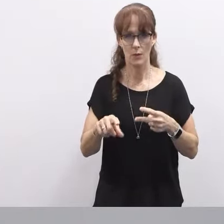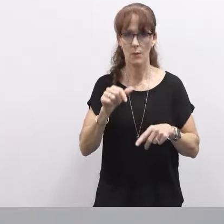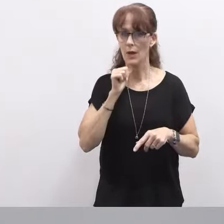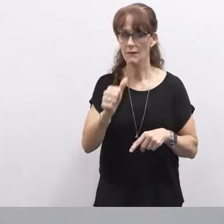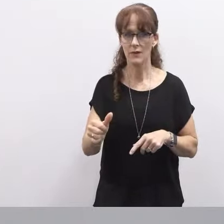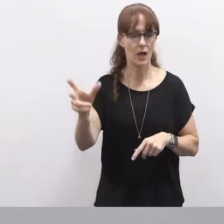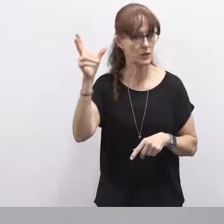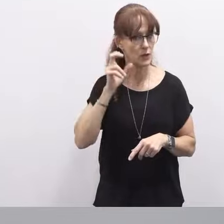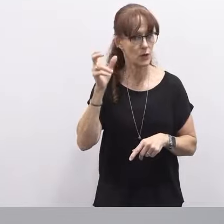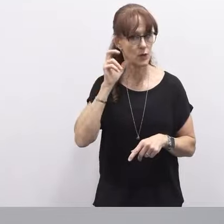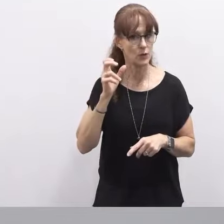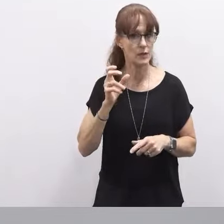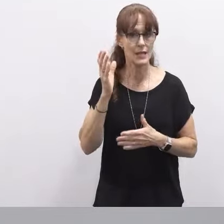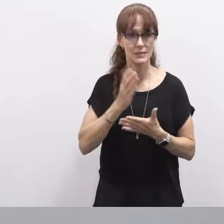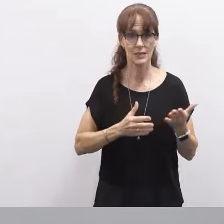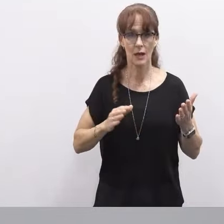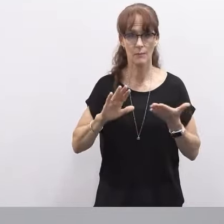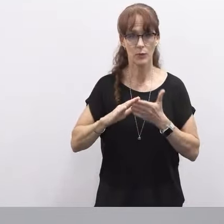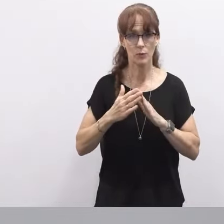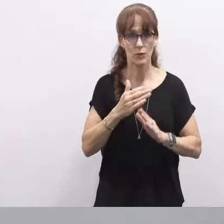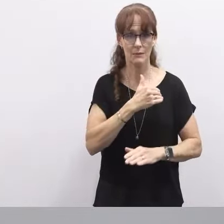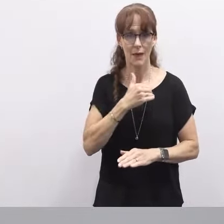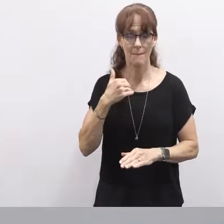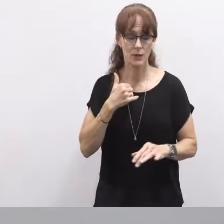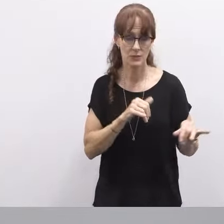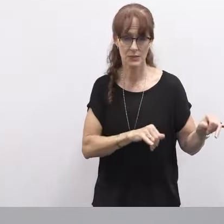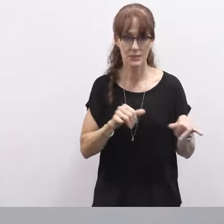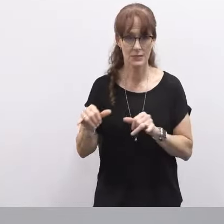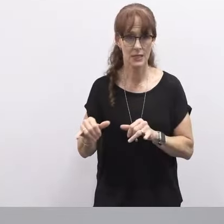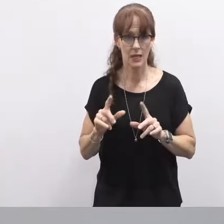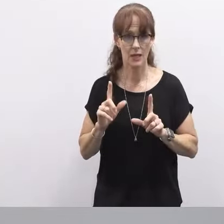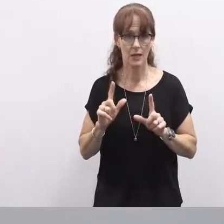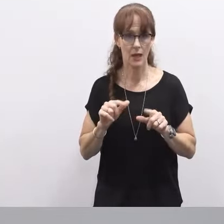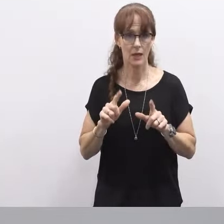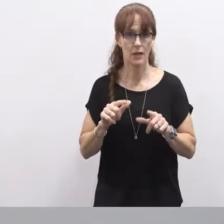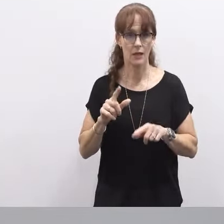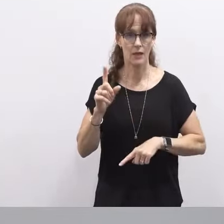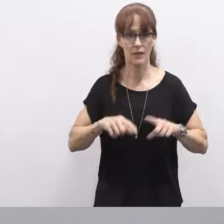and I'm hearing from community members the same thing that have attended the various meetings,